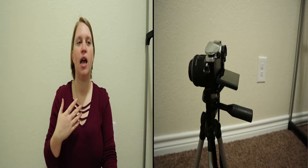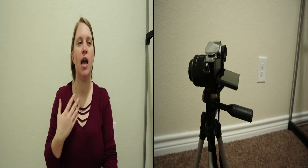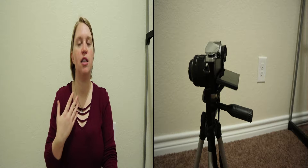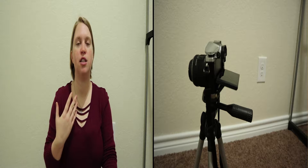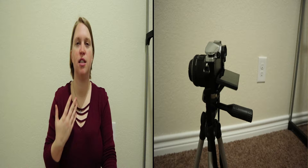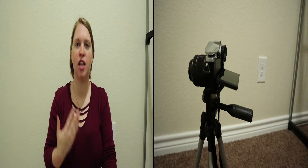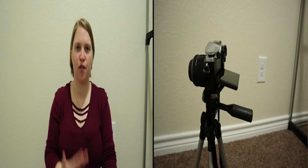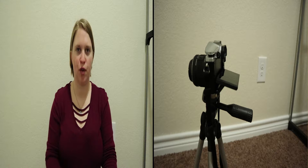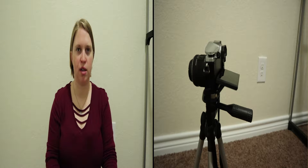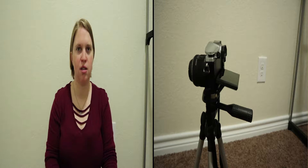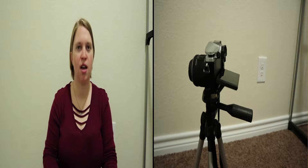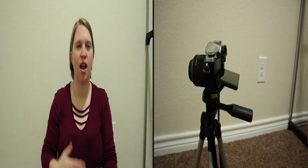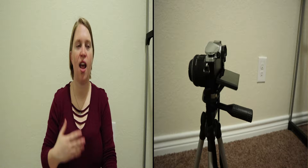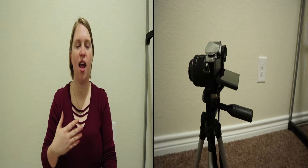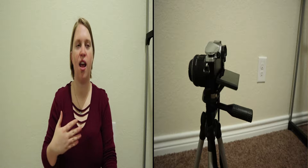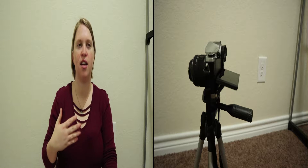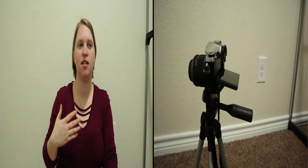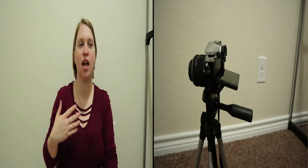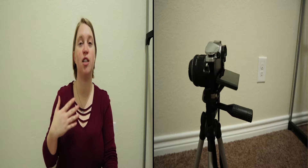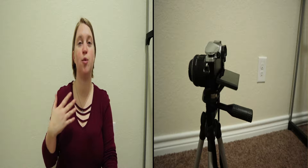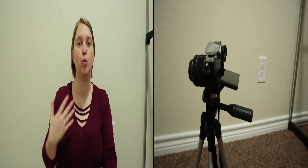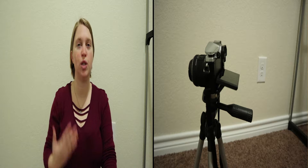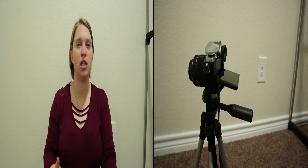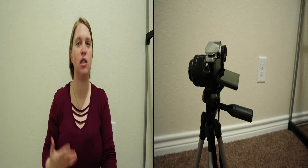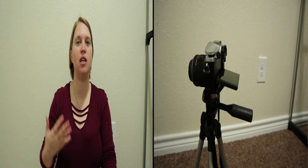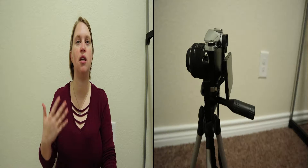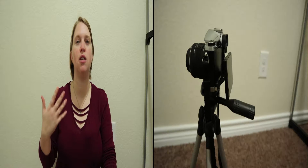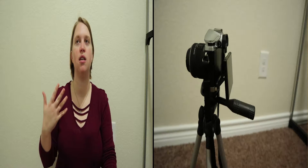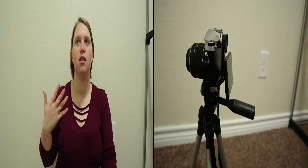It's different and it's really.